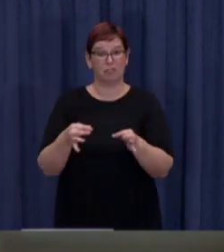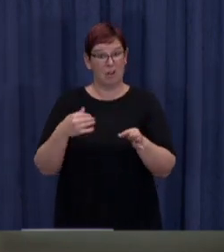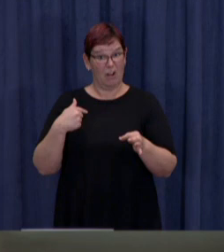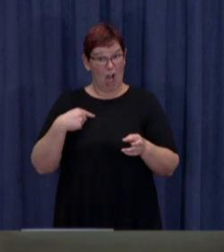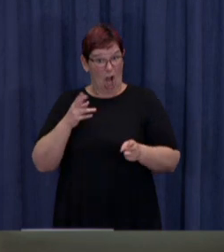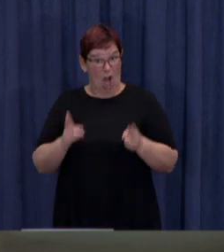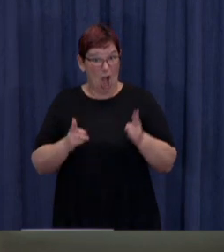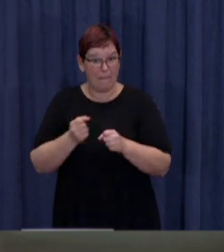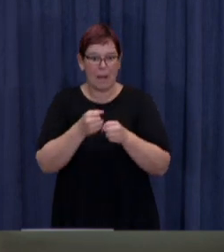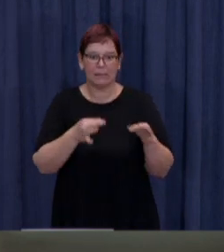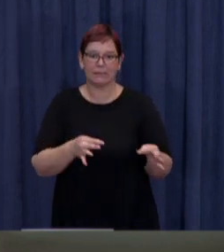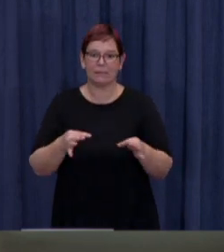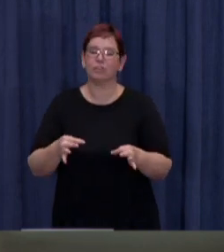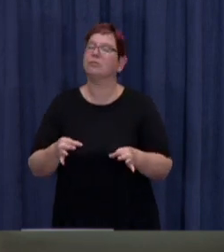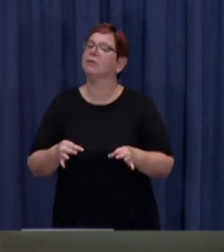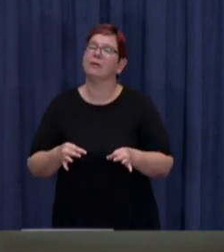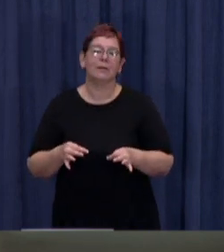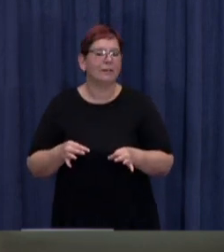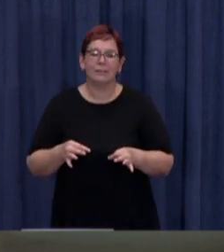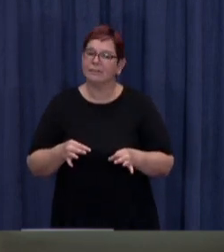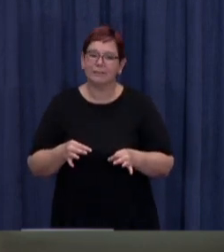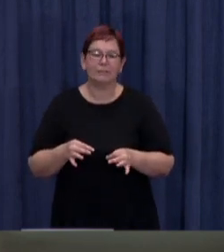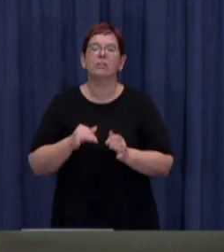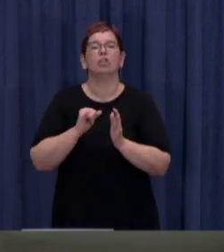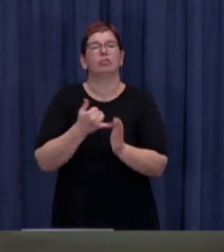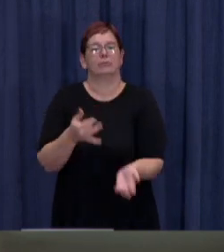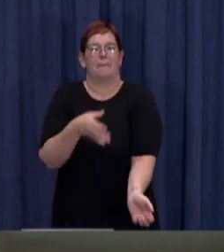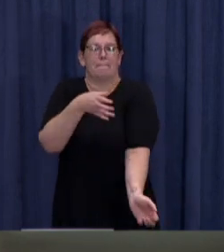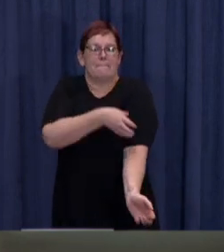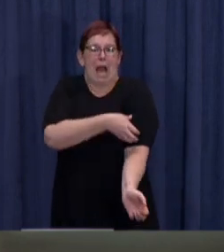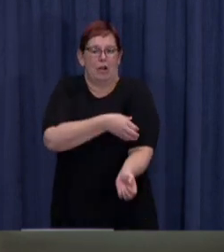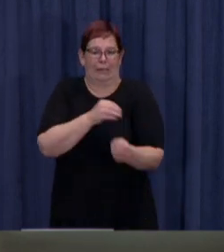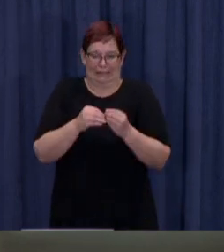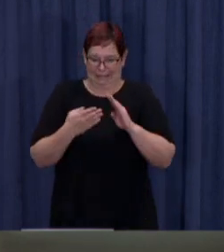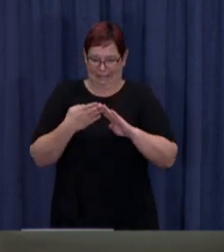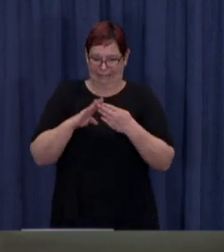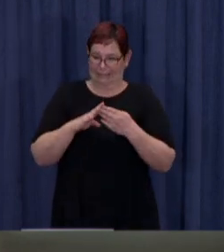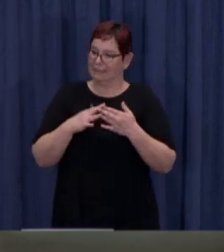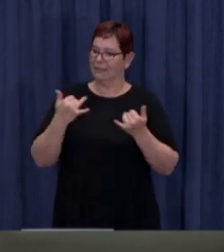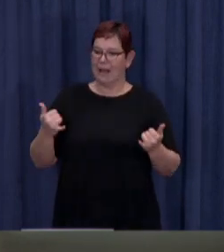of the City Council to do I am given the authority to do that but obviously I'm